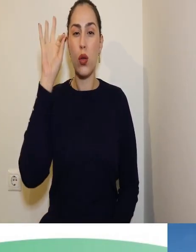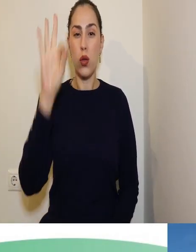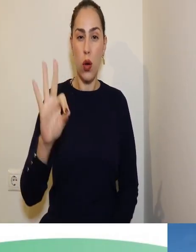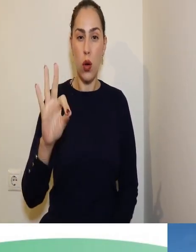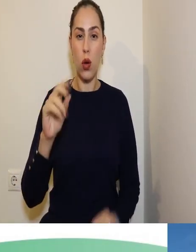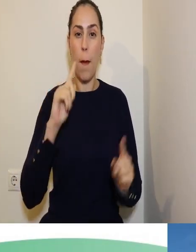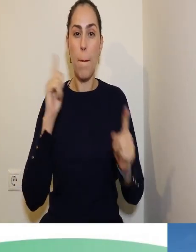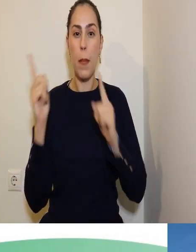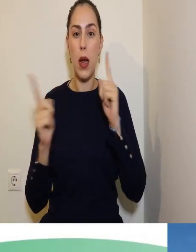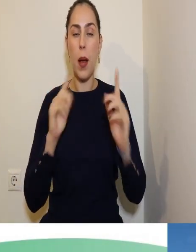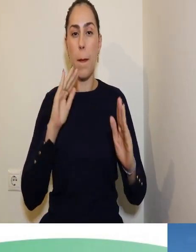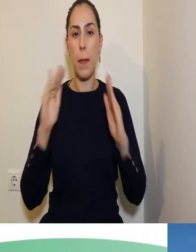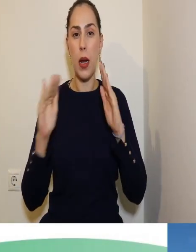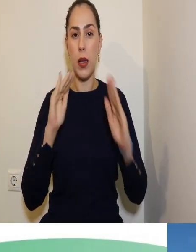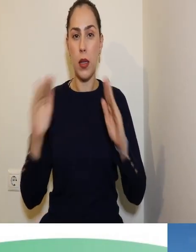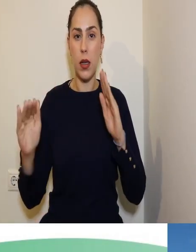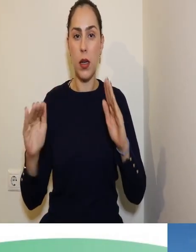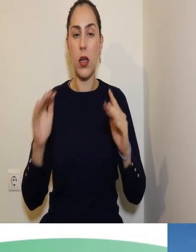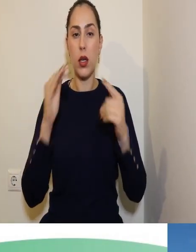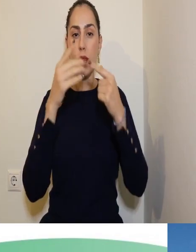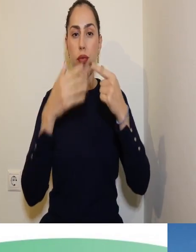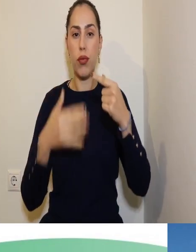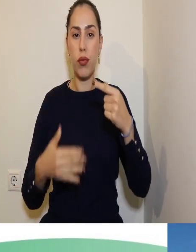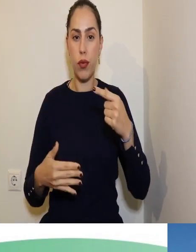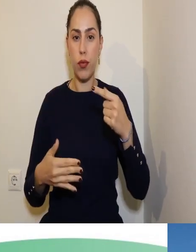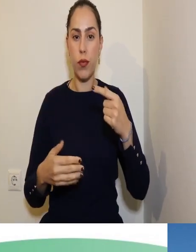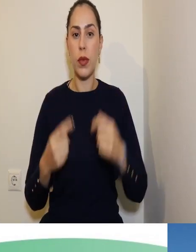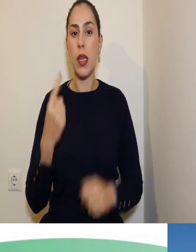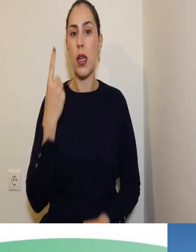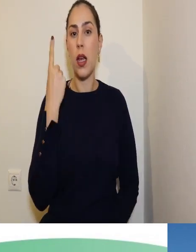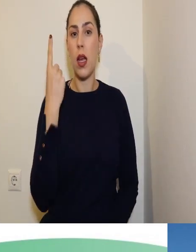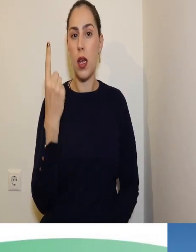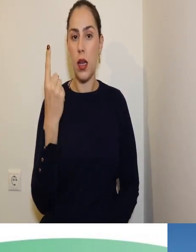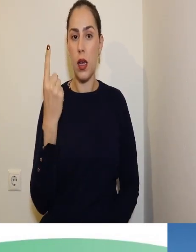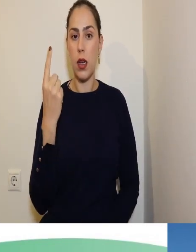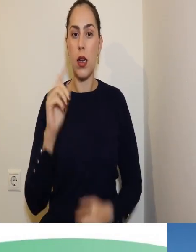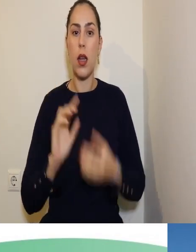4. Educating and raising awareness among our partners and customers about the green transition and good energy saving practices.